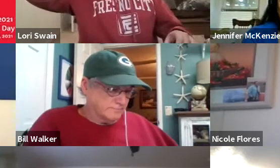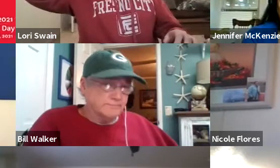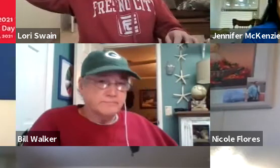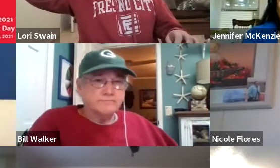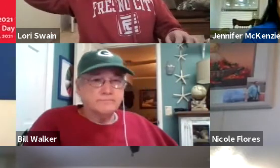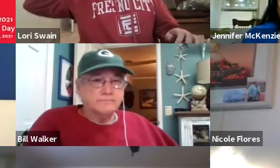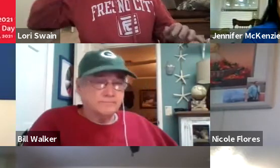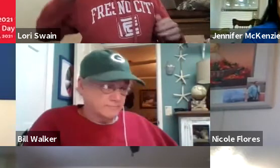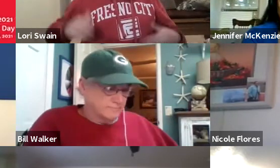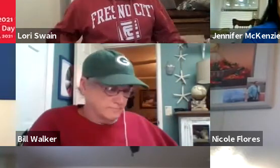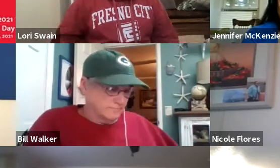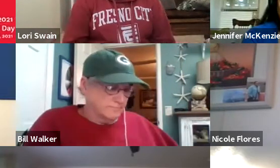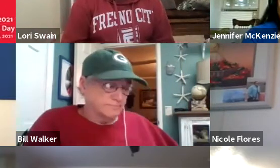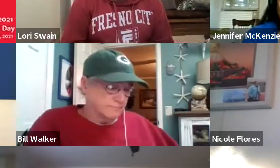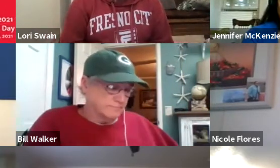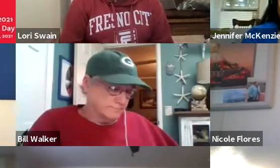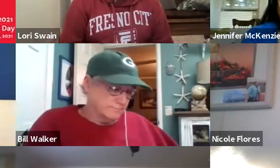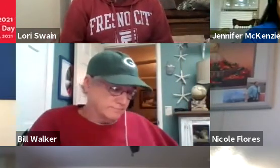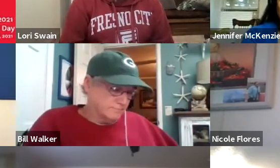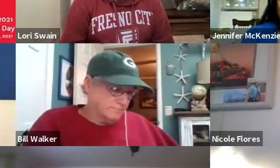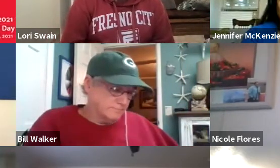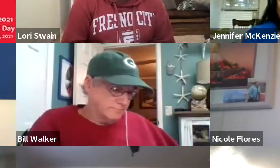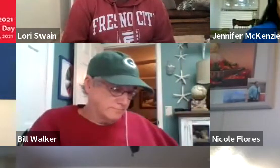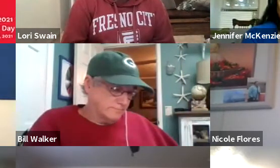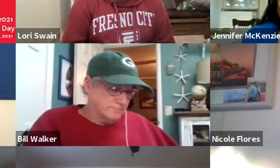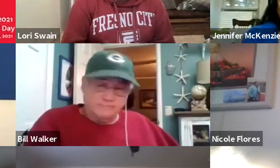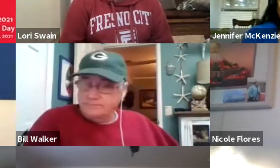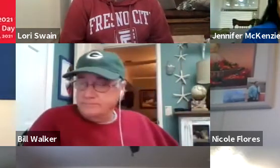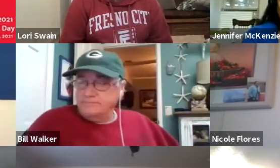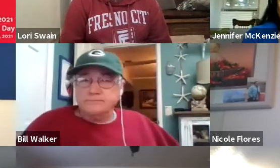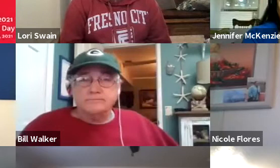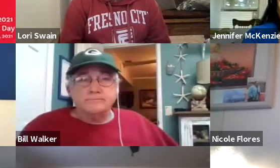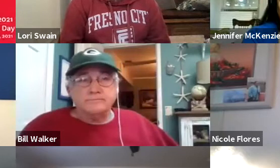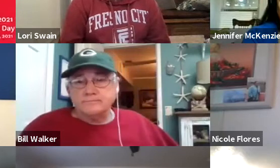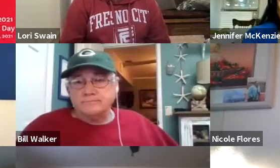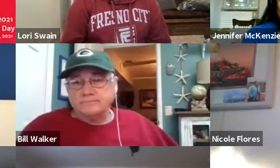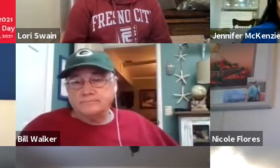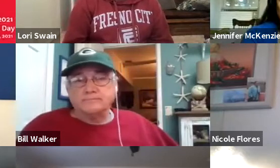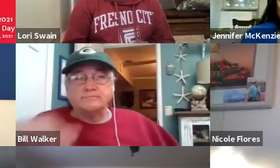I think that, how I help with program review, it's been really helpful that I was on curriculum. So I kind of understand a little